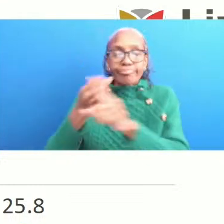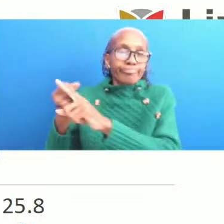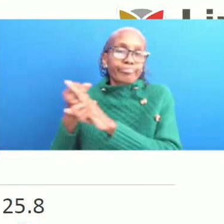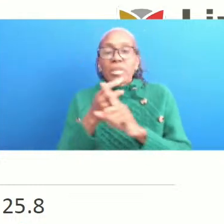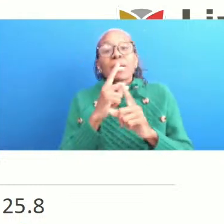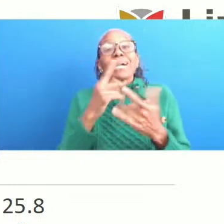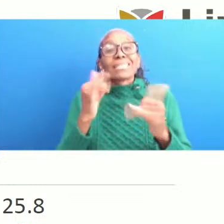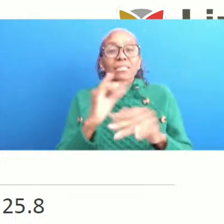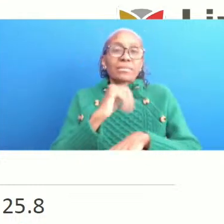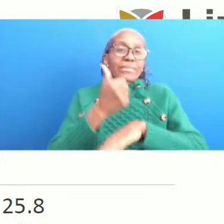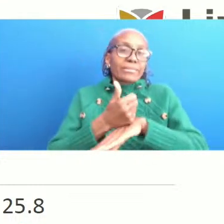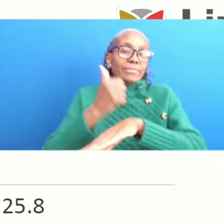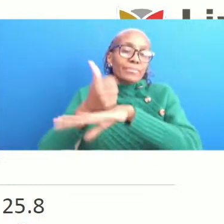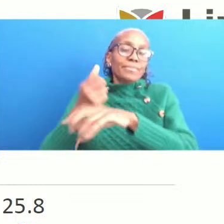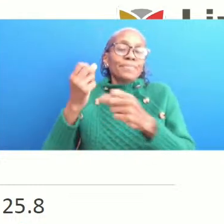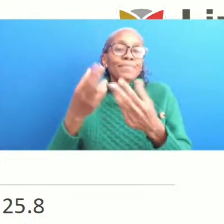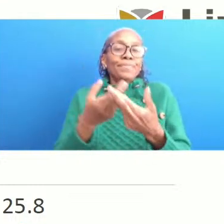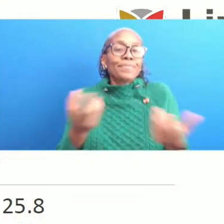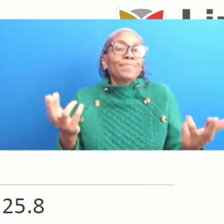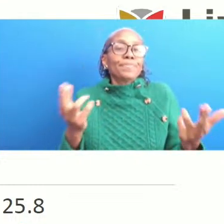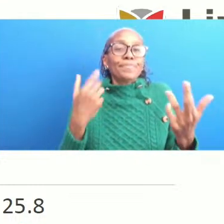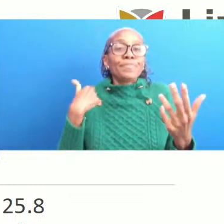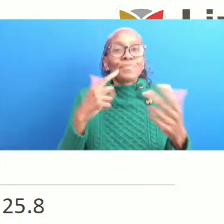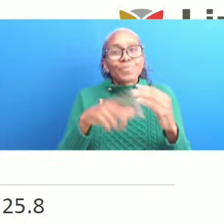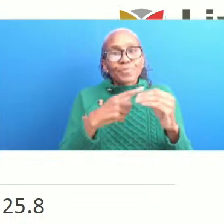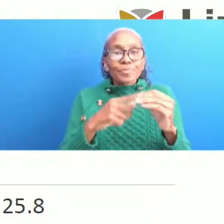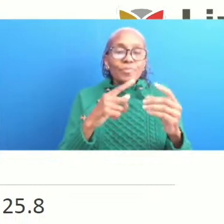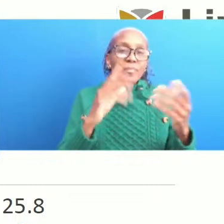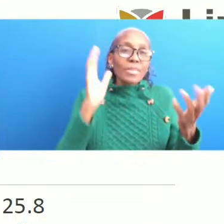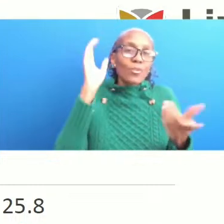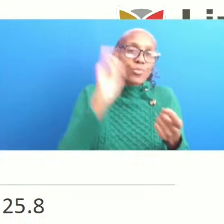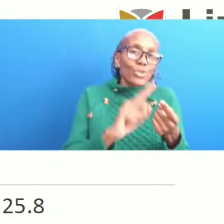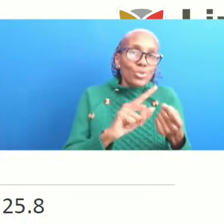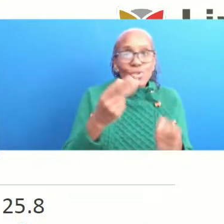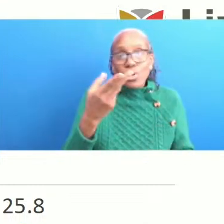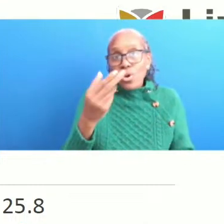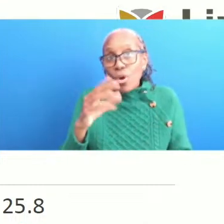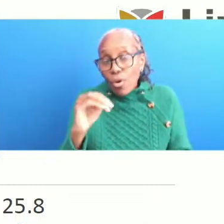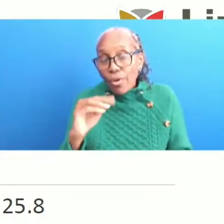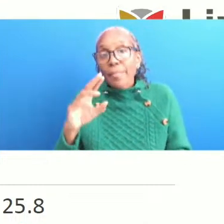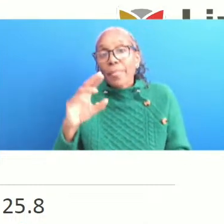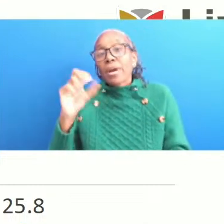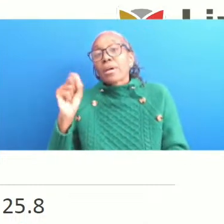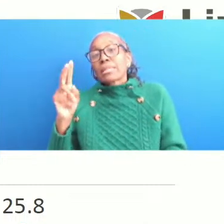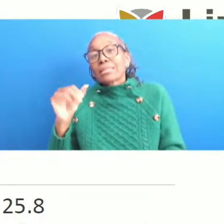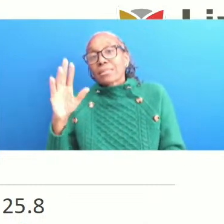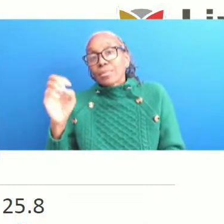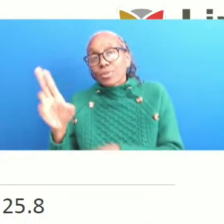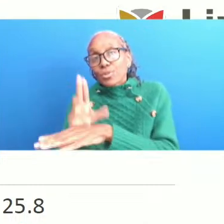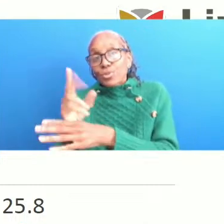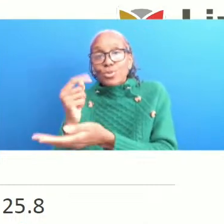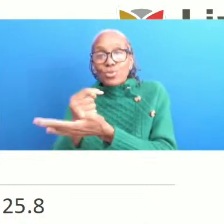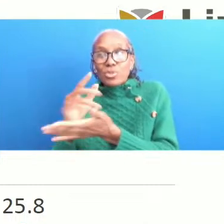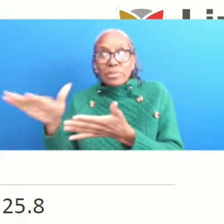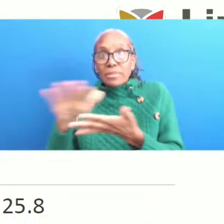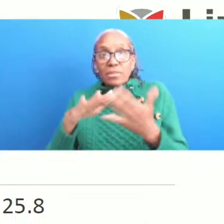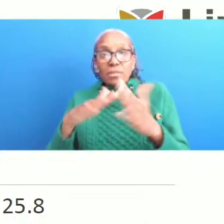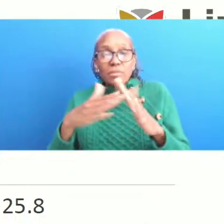OPIOID EPIDEMIC AS WELL AS MAKING SURE THAT WE ARE